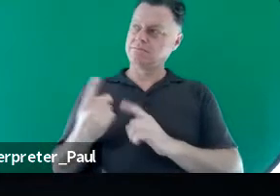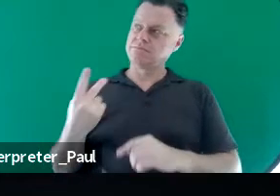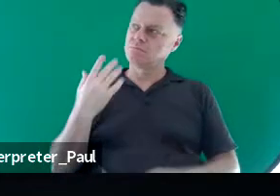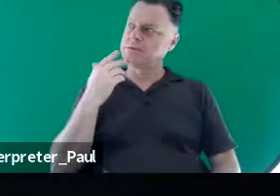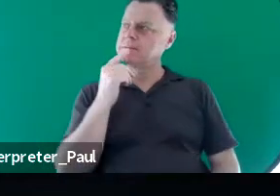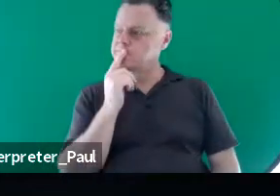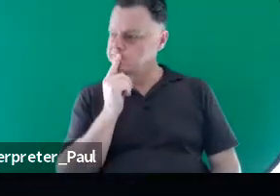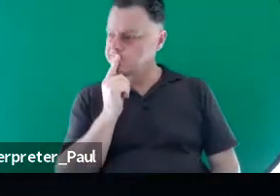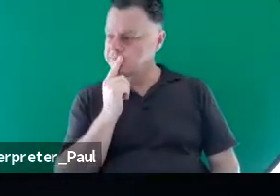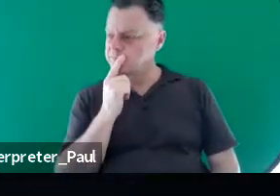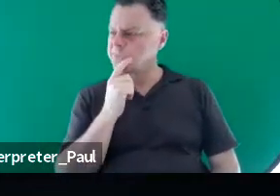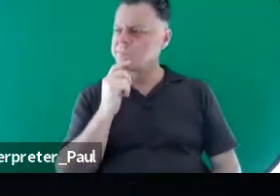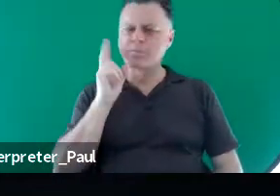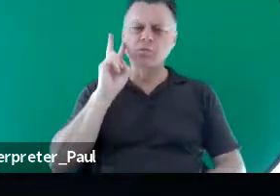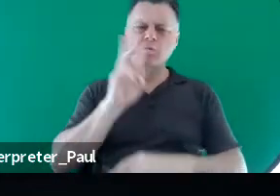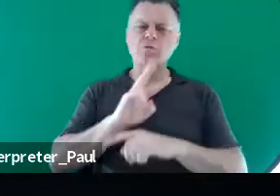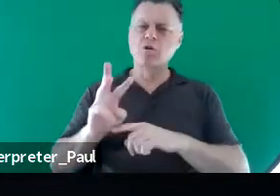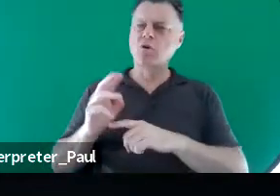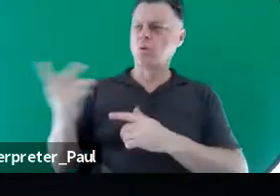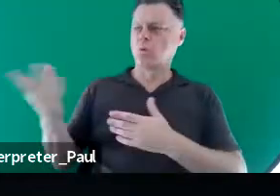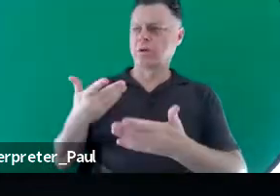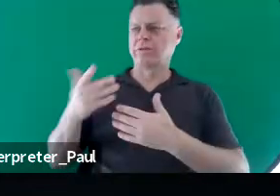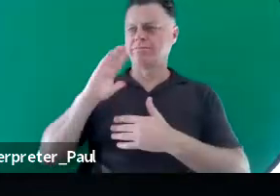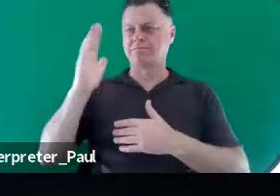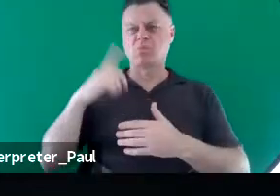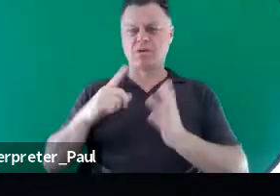a couple of weeks ago and we recorded this because Lisa is unable to be here today.